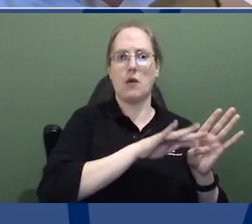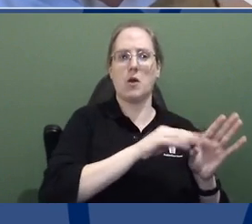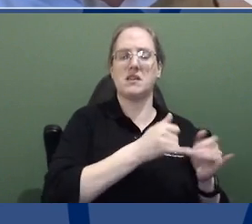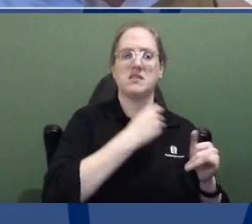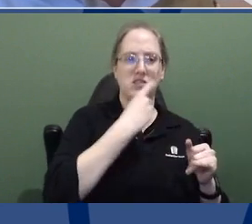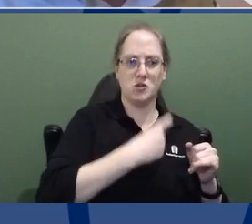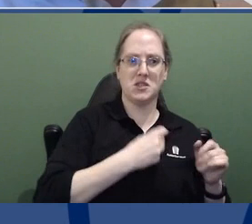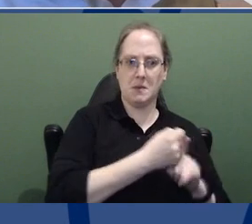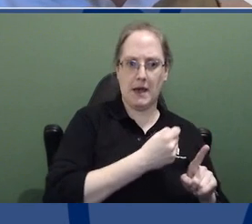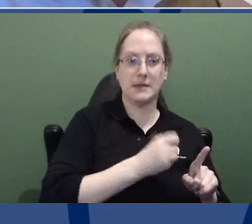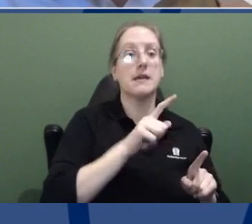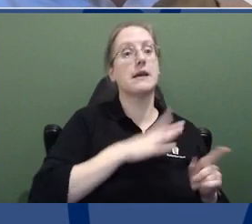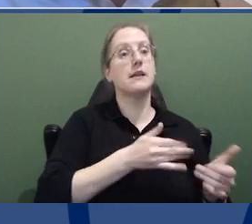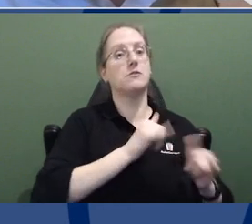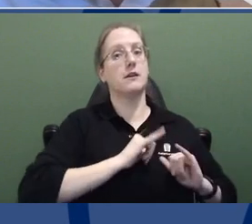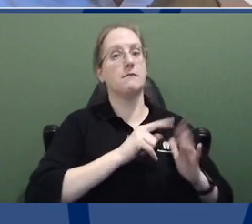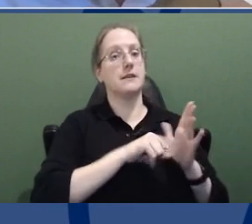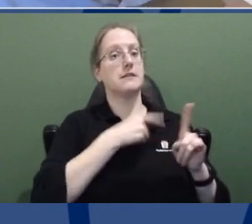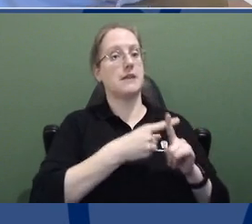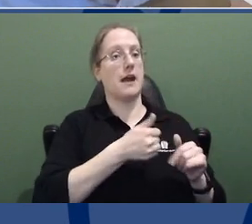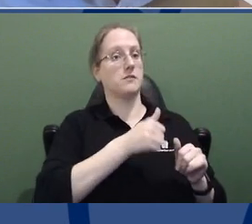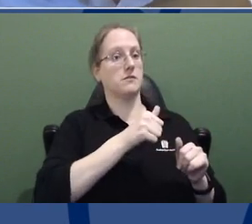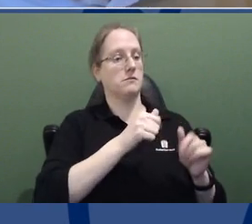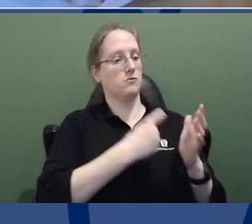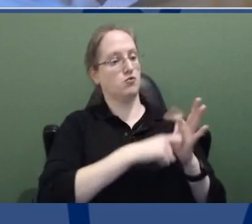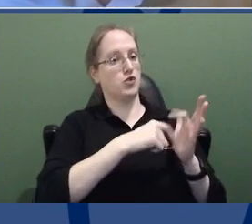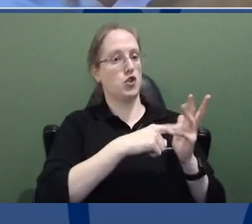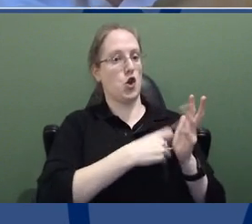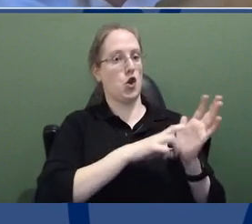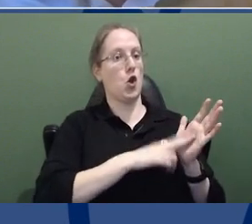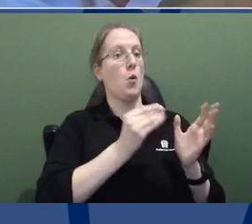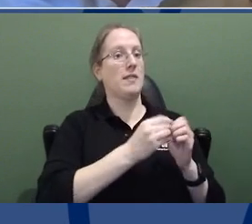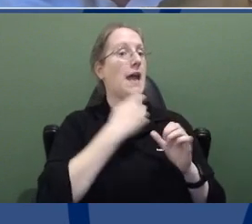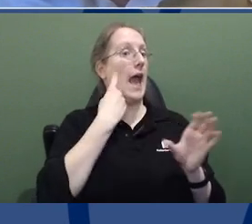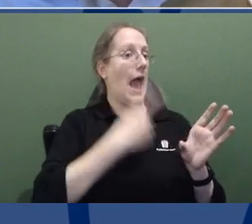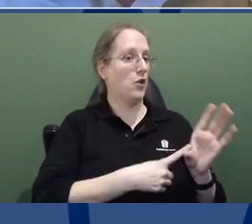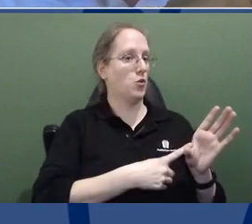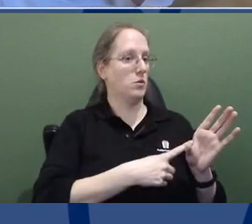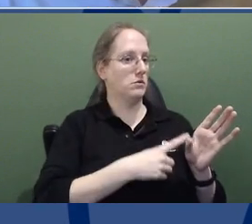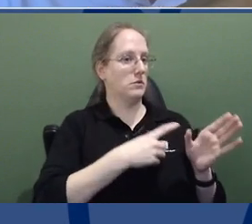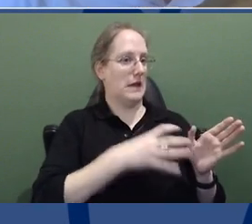annual turnover. They will need to submit either a BAS, Business Activity Statement